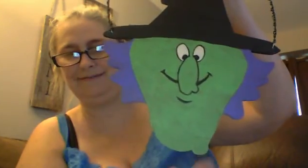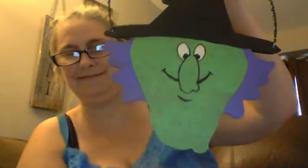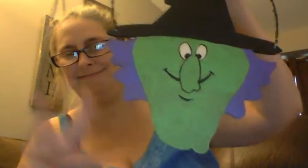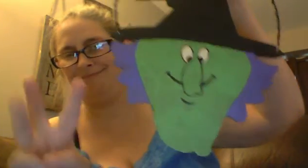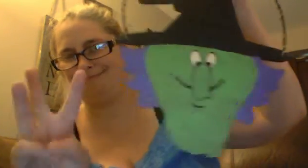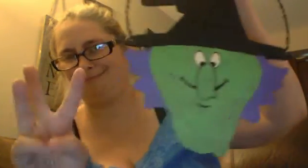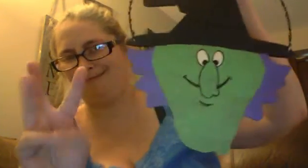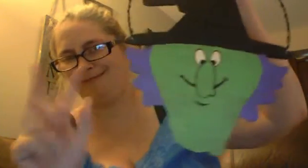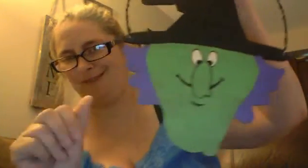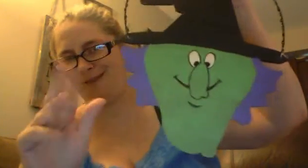Wart